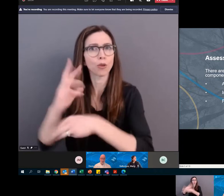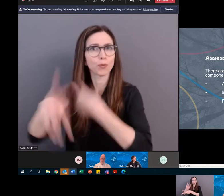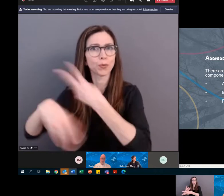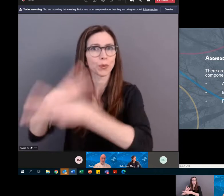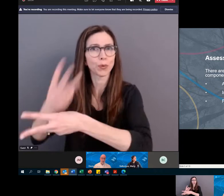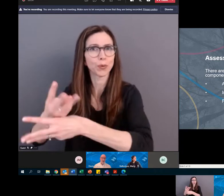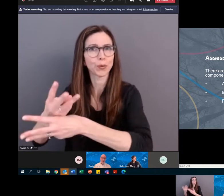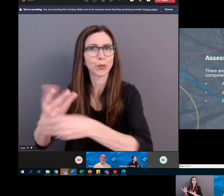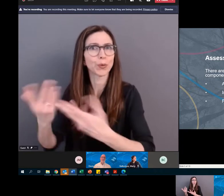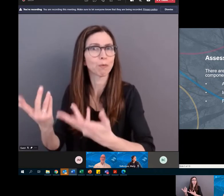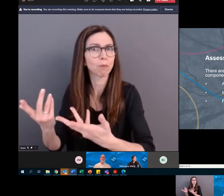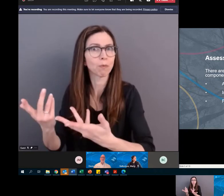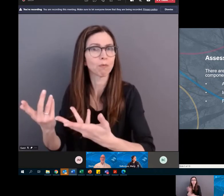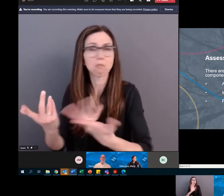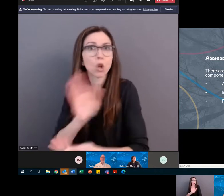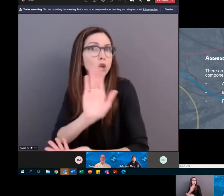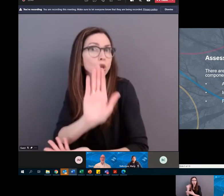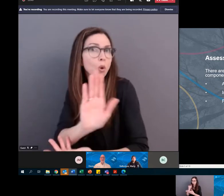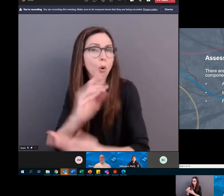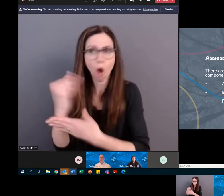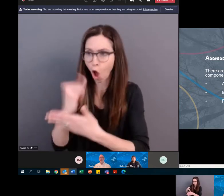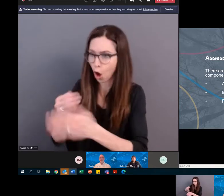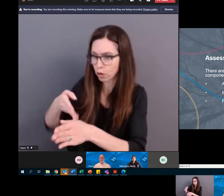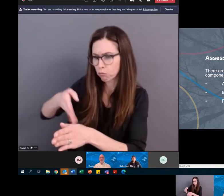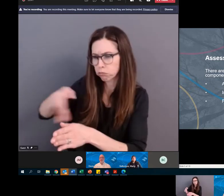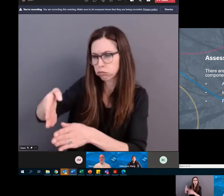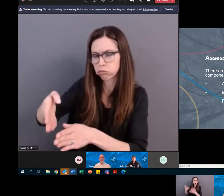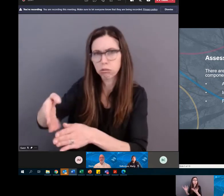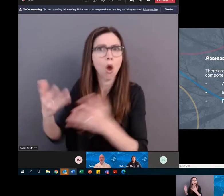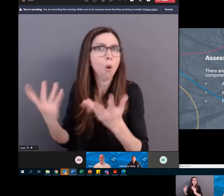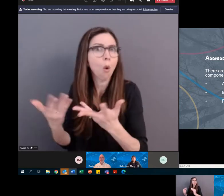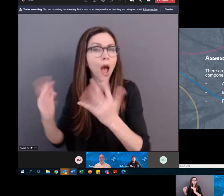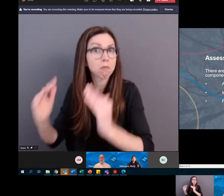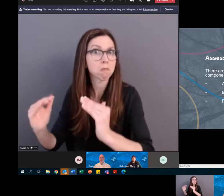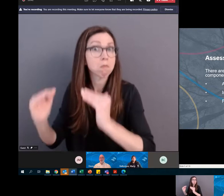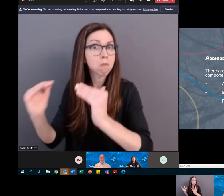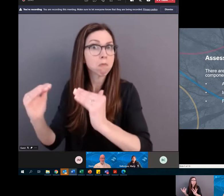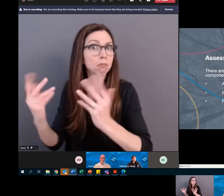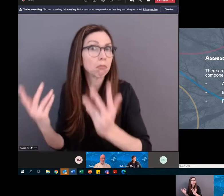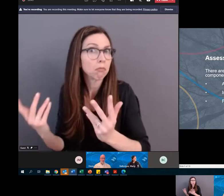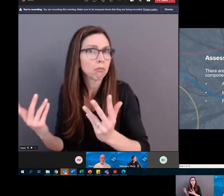pushing your practice with this project? What are you doing differently? Are you